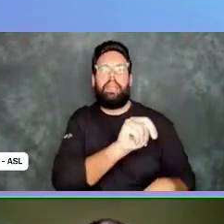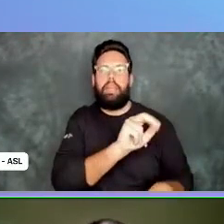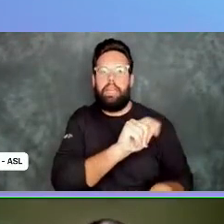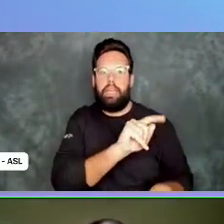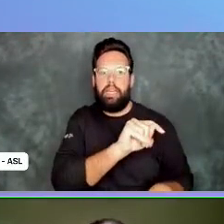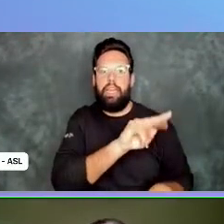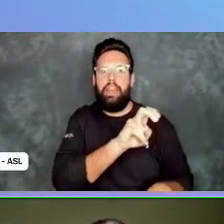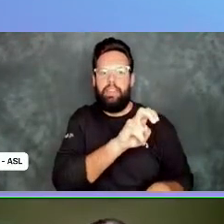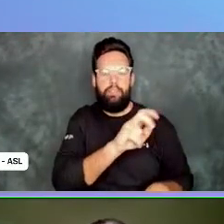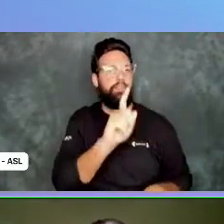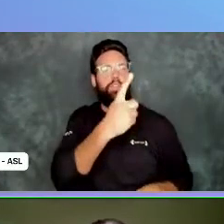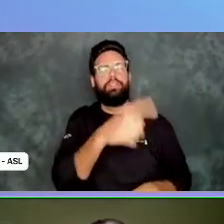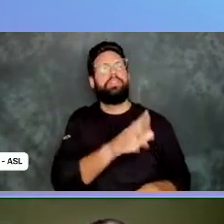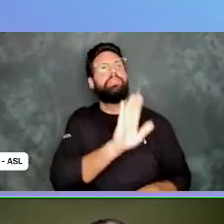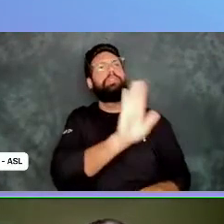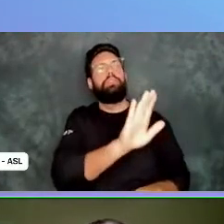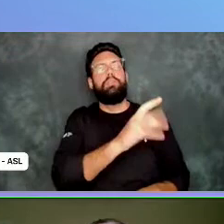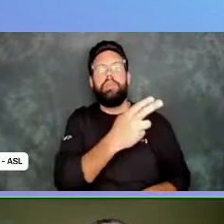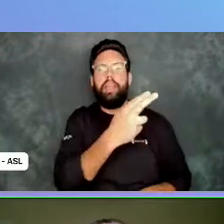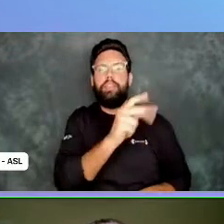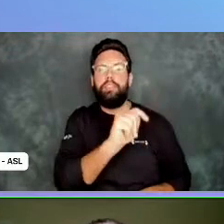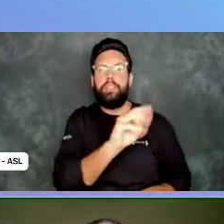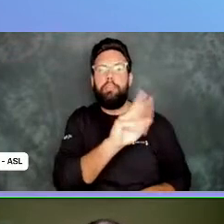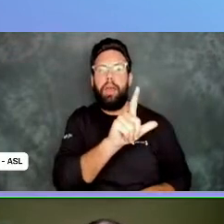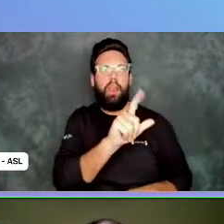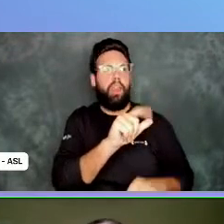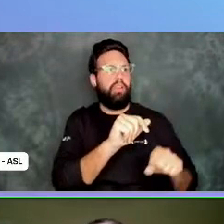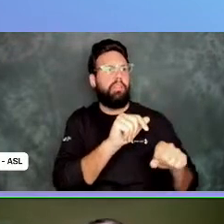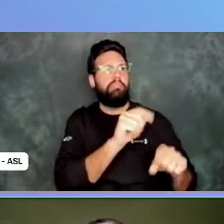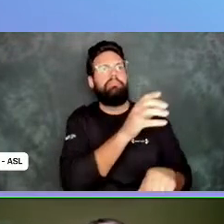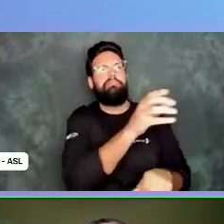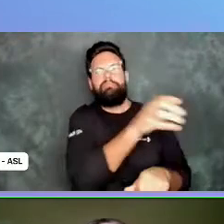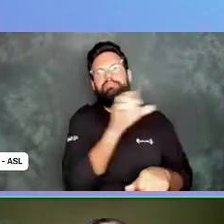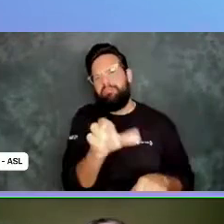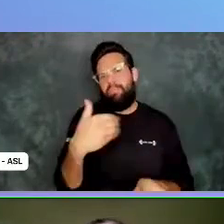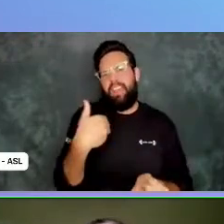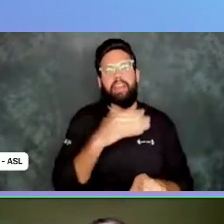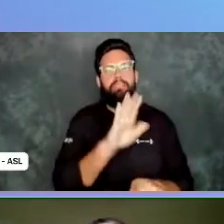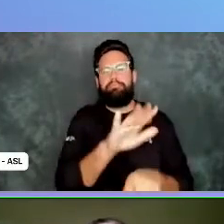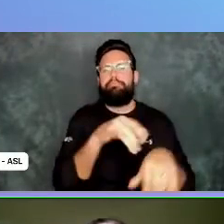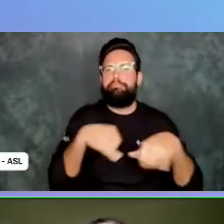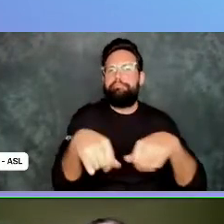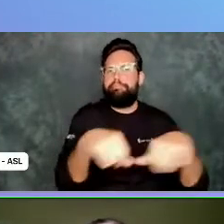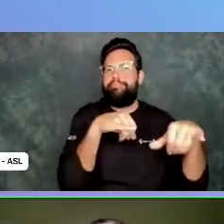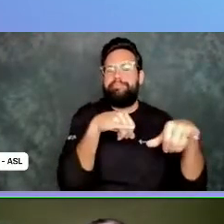using native HTML website -- elements first. So there are